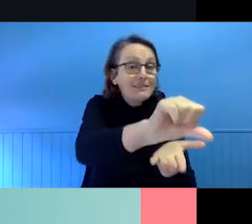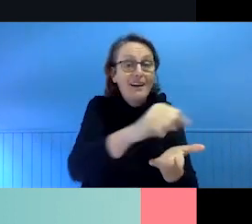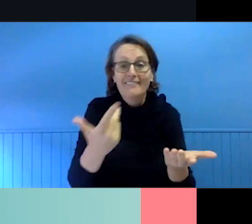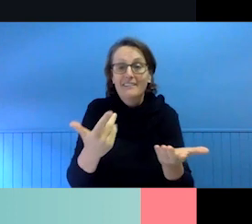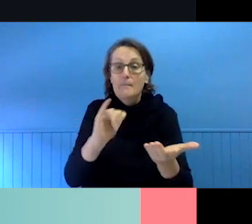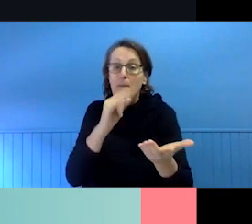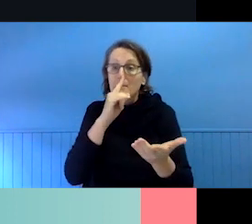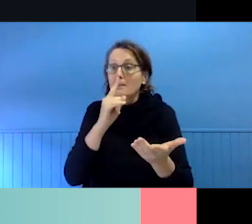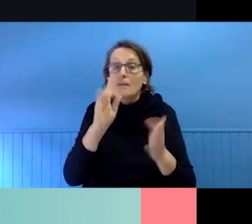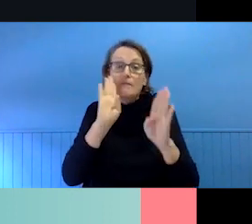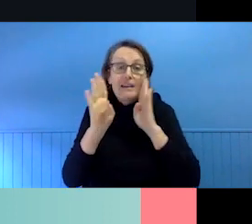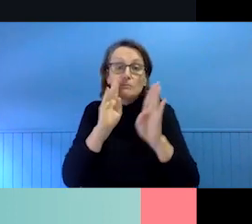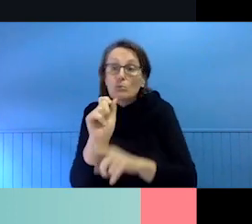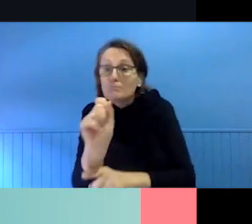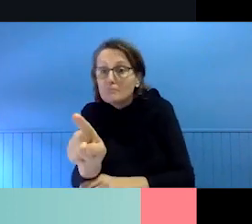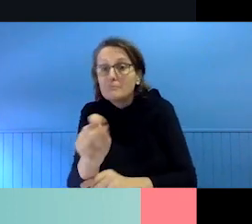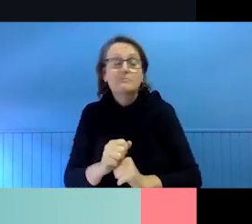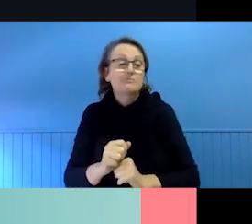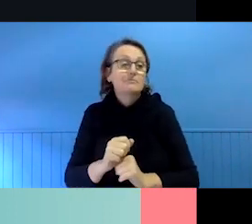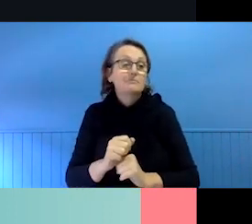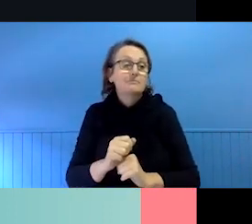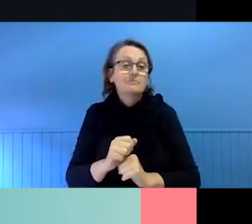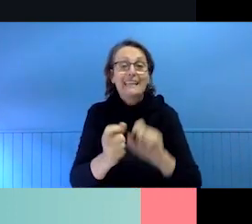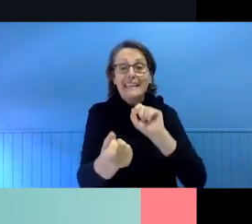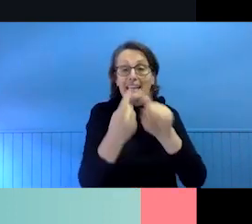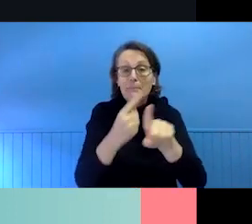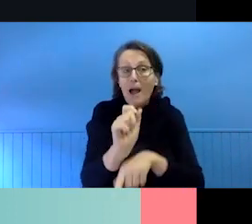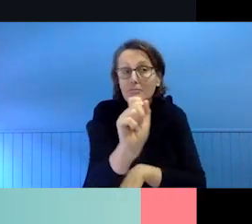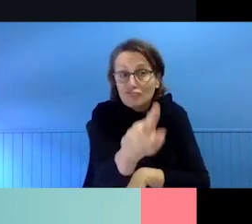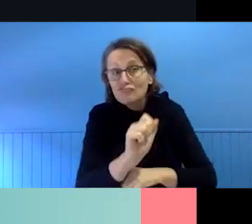Facebook messages, if you only communicate with your Facebook page,